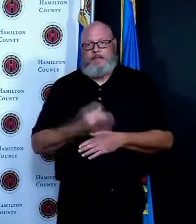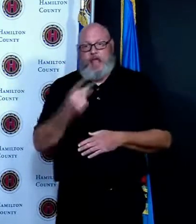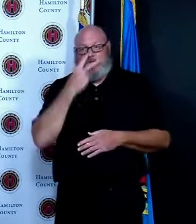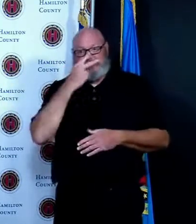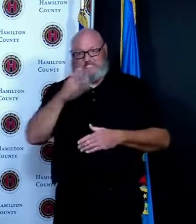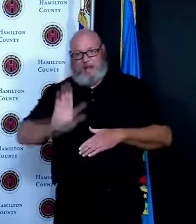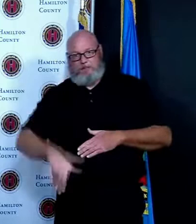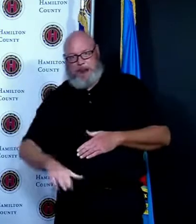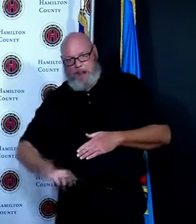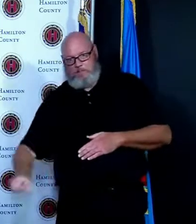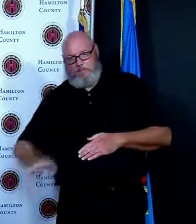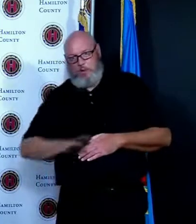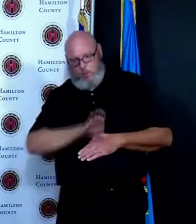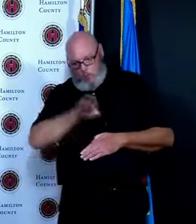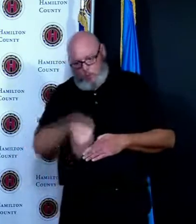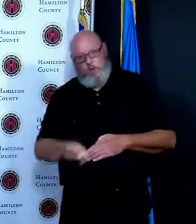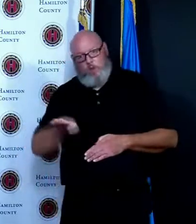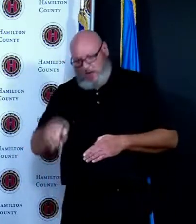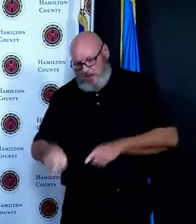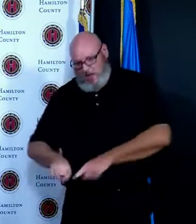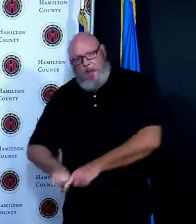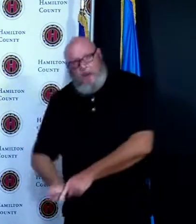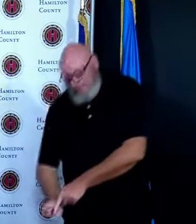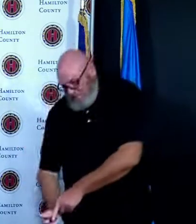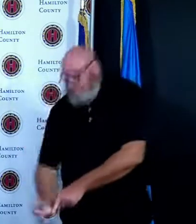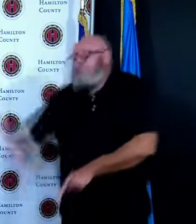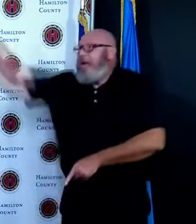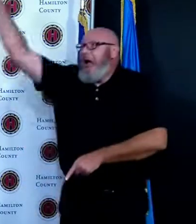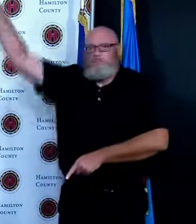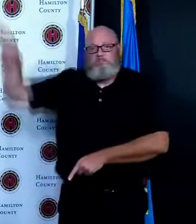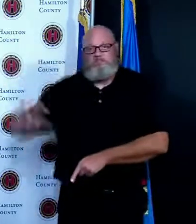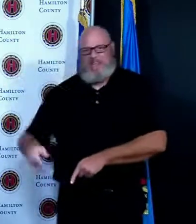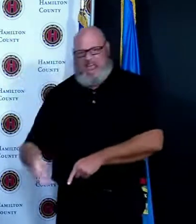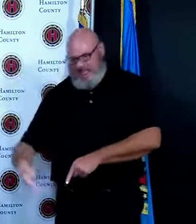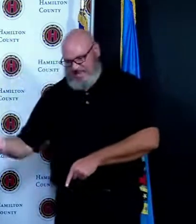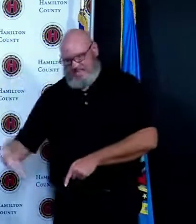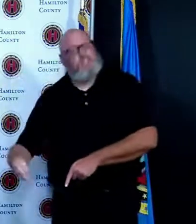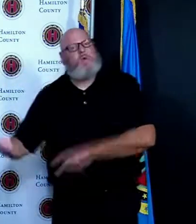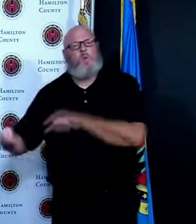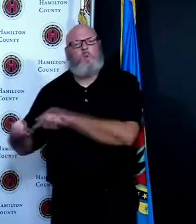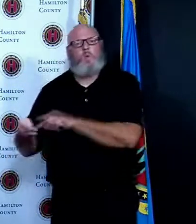up so this needs to be a reminder that covet is here and we need to continue to work hard